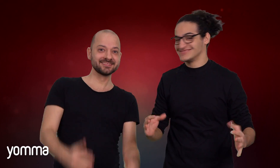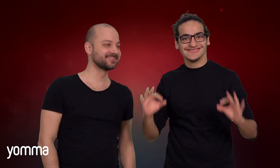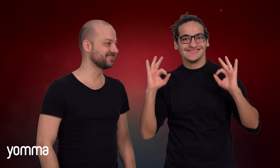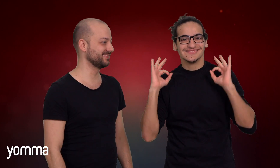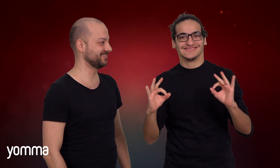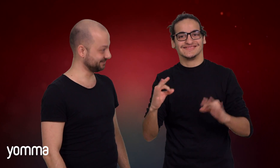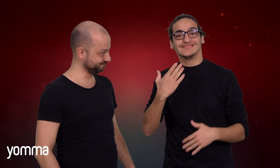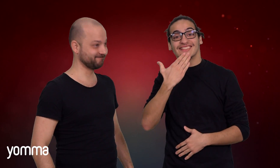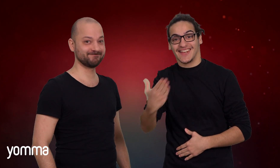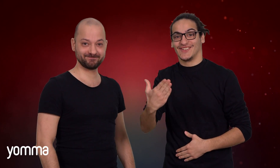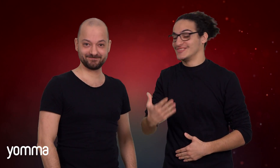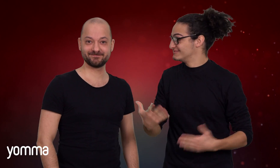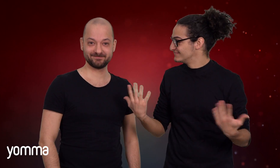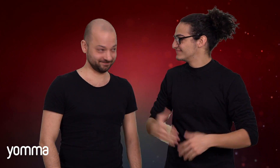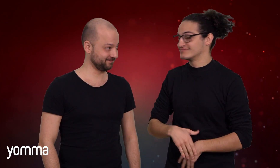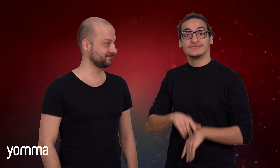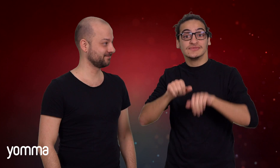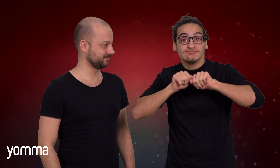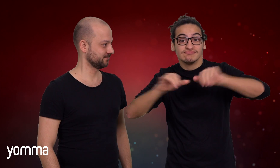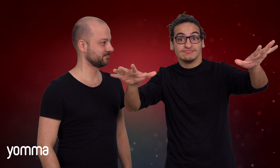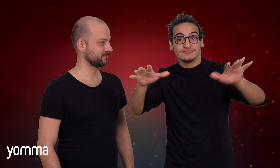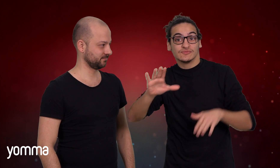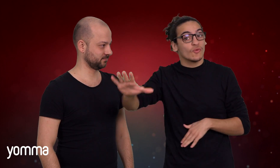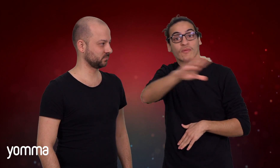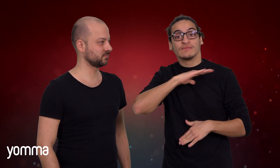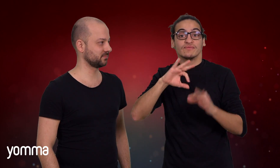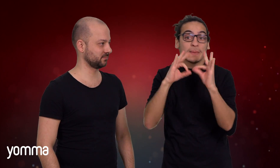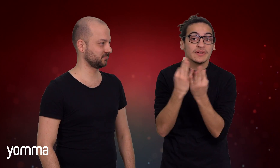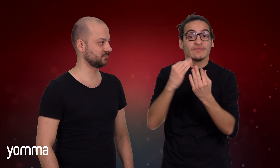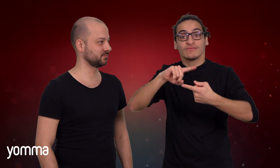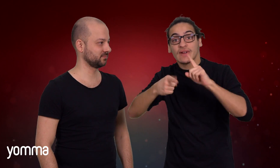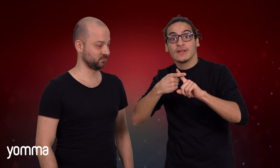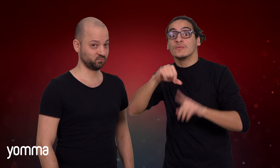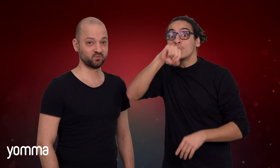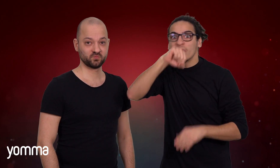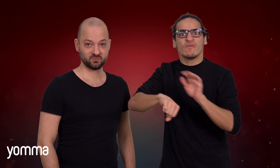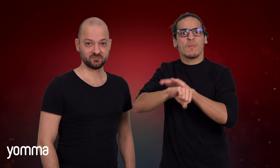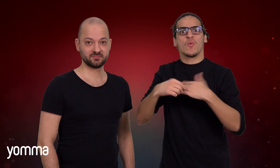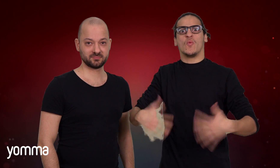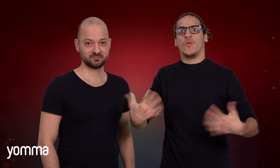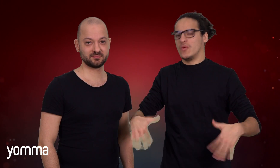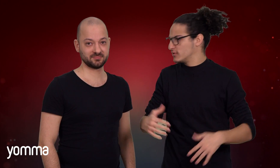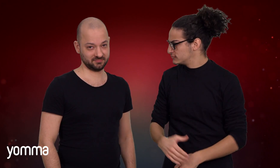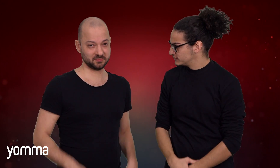Thank you! Feel free to share this video to your family, friends and football fans.